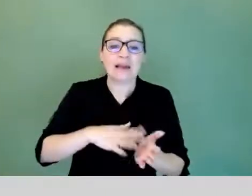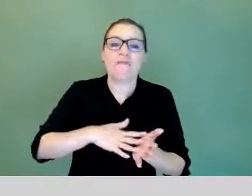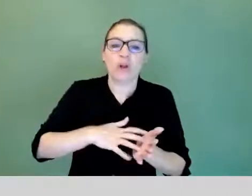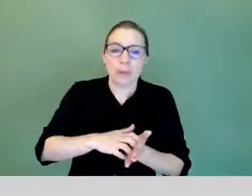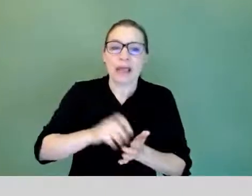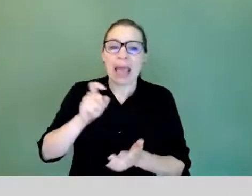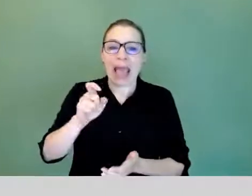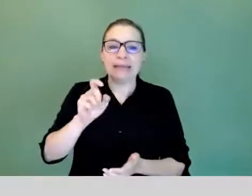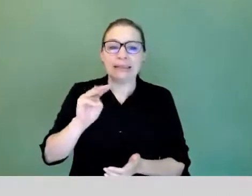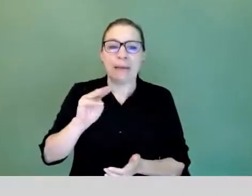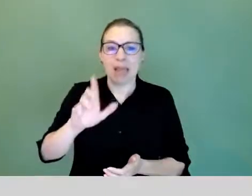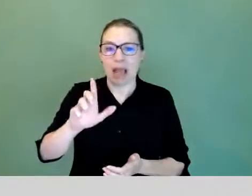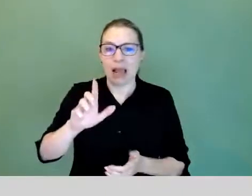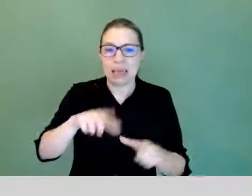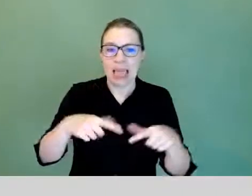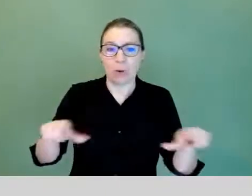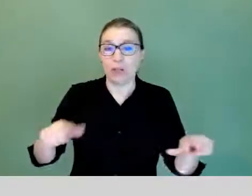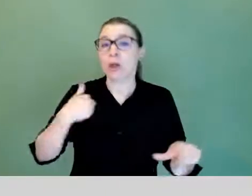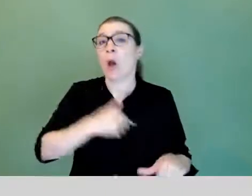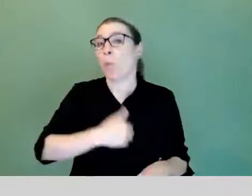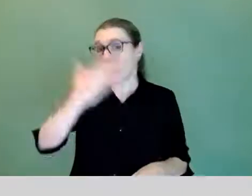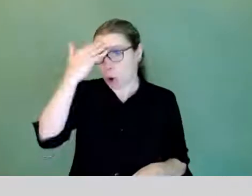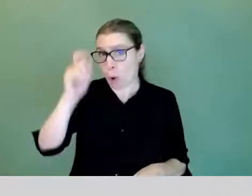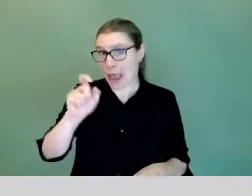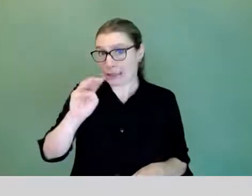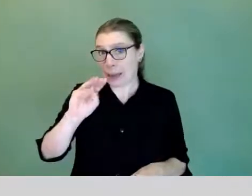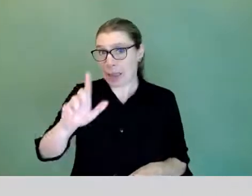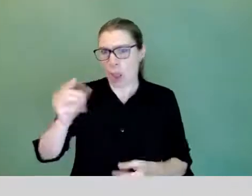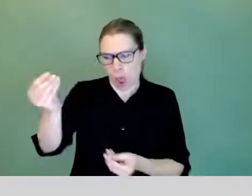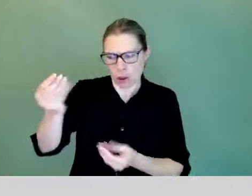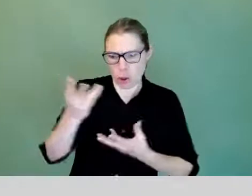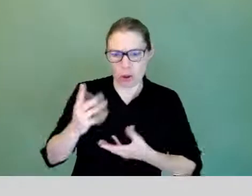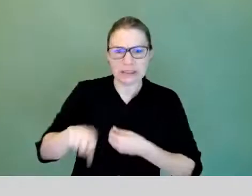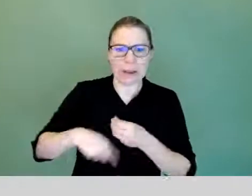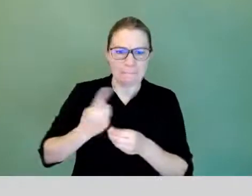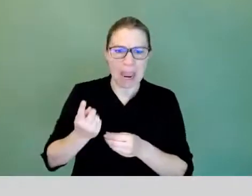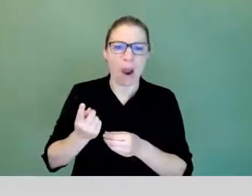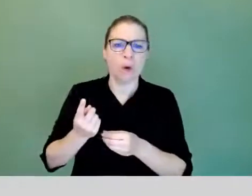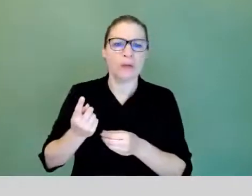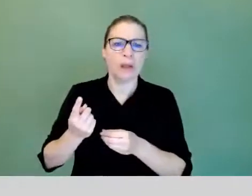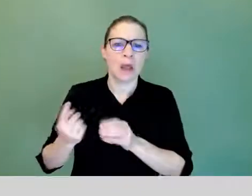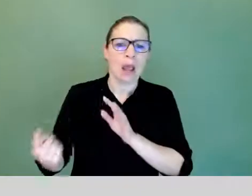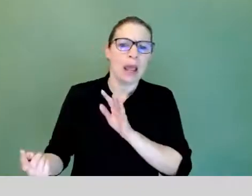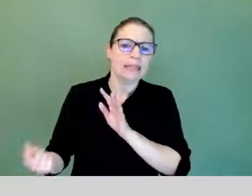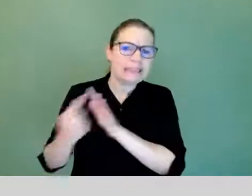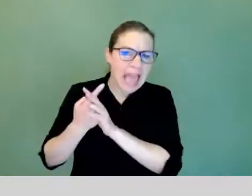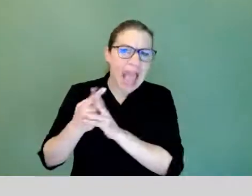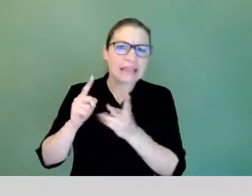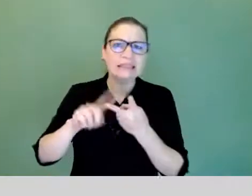We know that the XML allows us to create our own tags, attributes and entities.